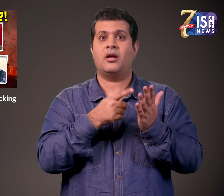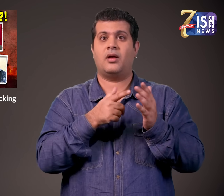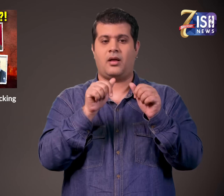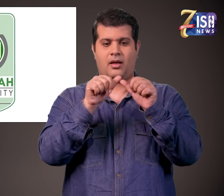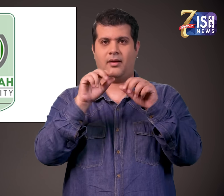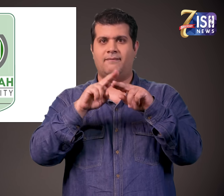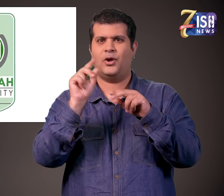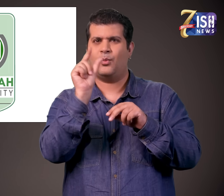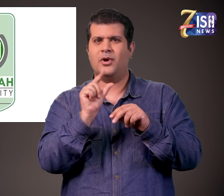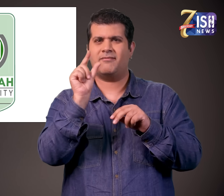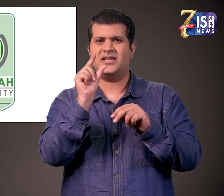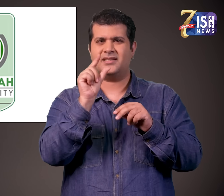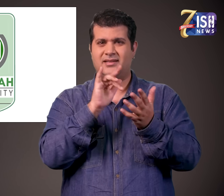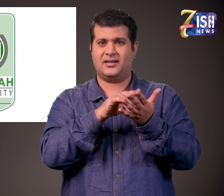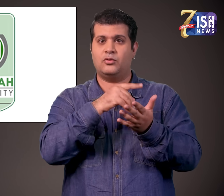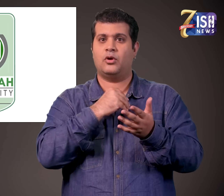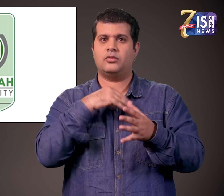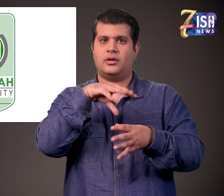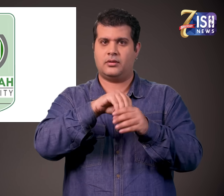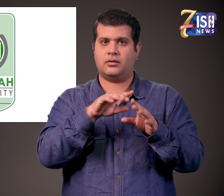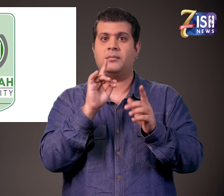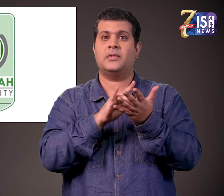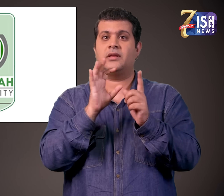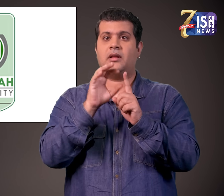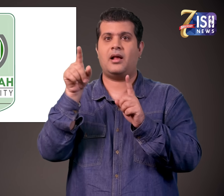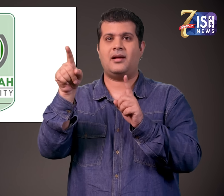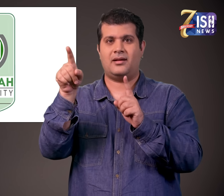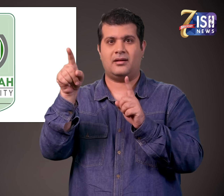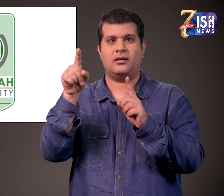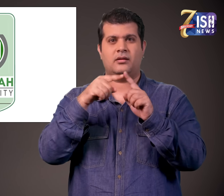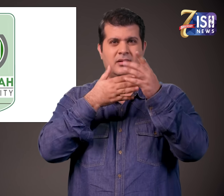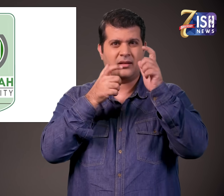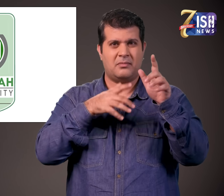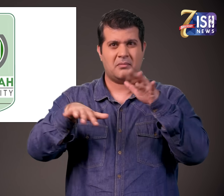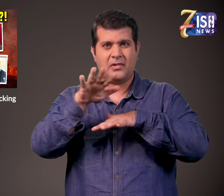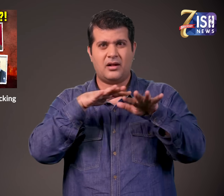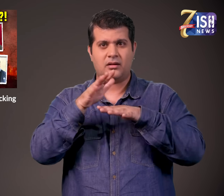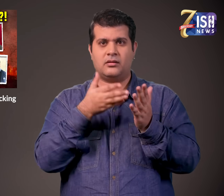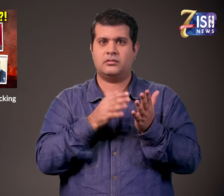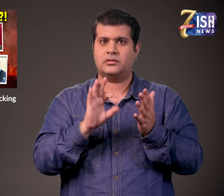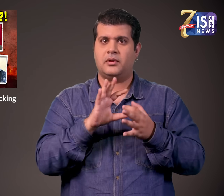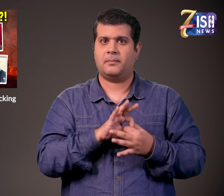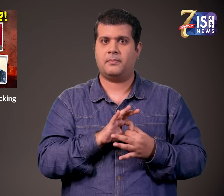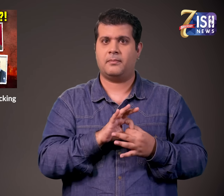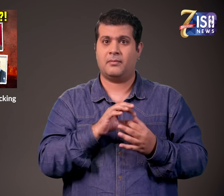They were found at Al-Falah University doctors mentioning the Delhi blast.